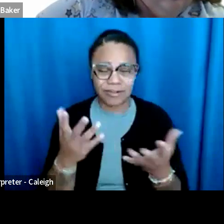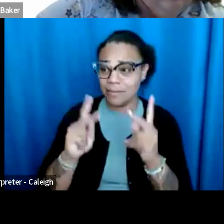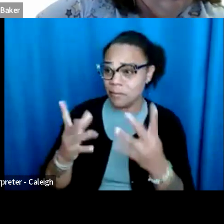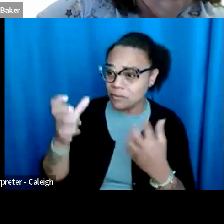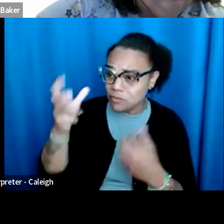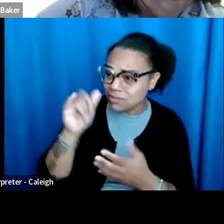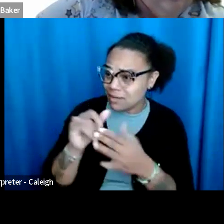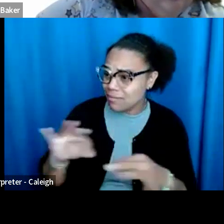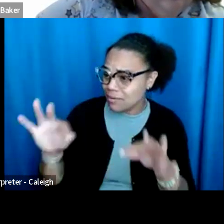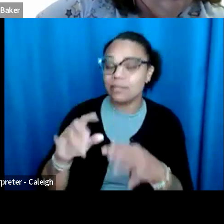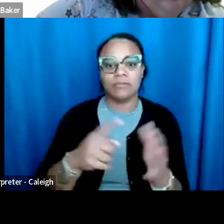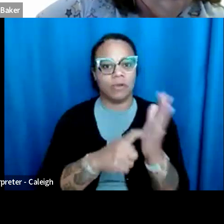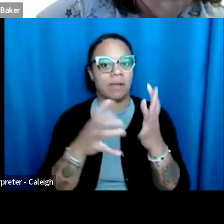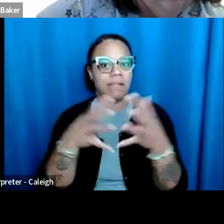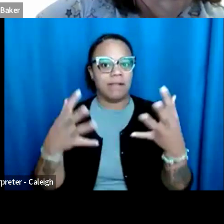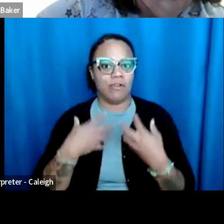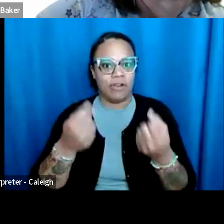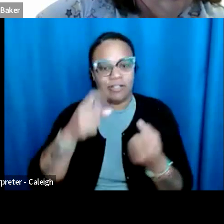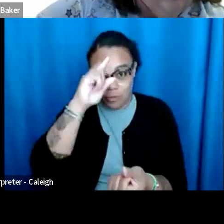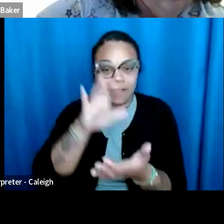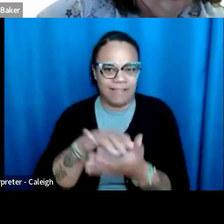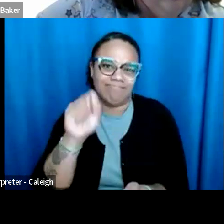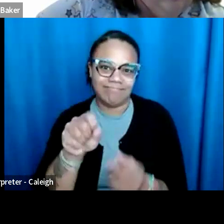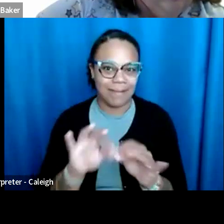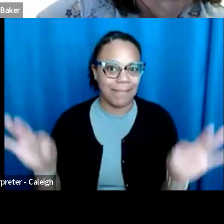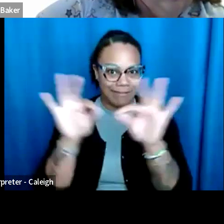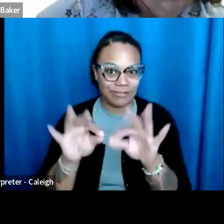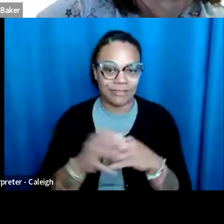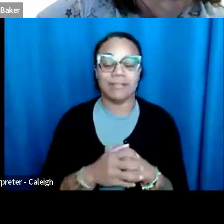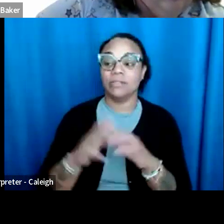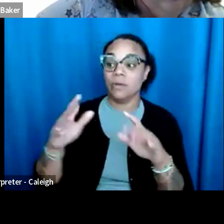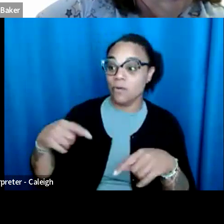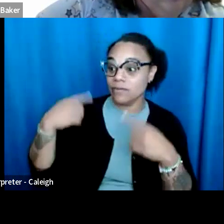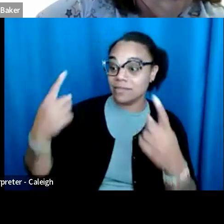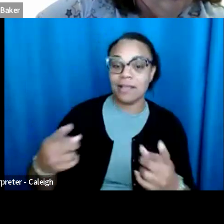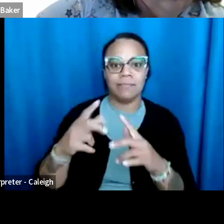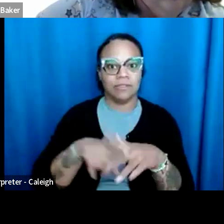to be able to believe that those things mattered. And so over time, it just starts with building your confidence